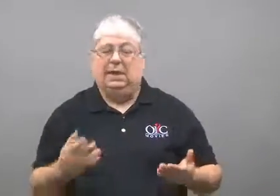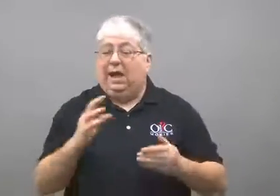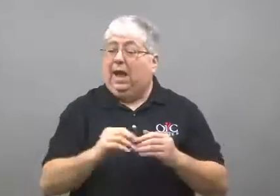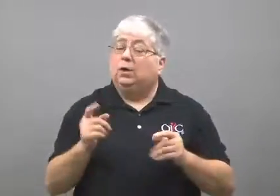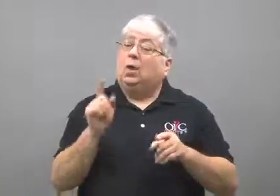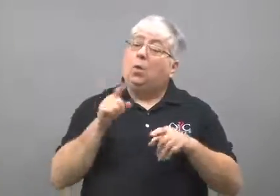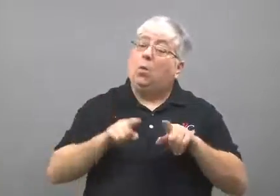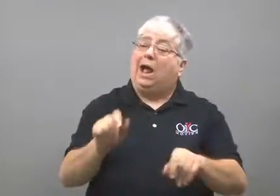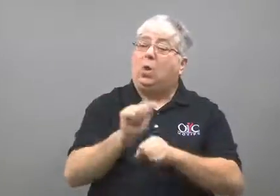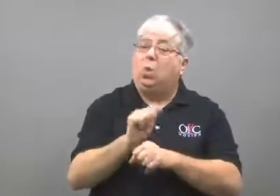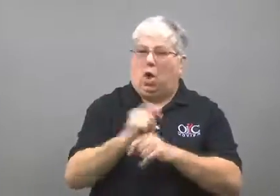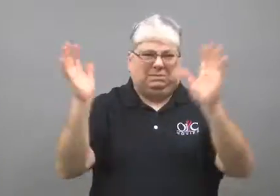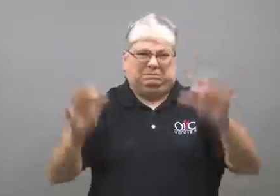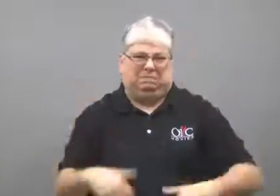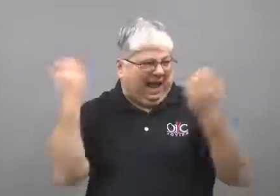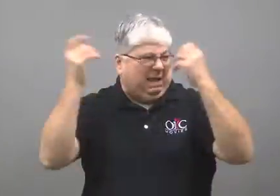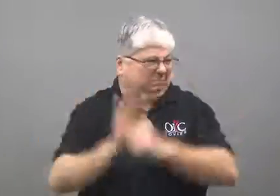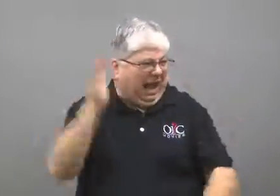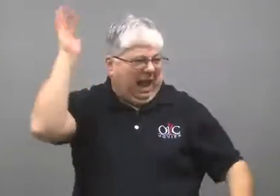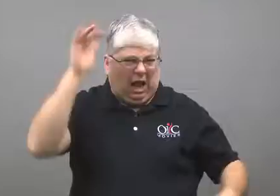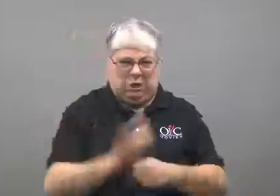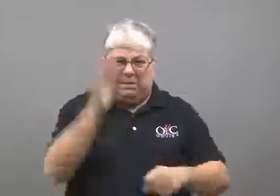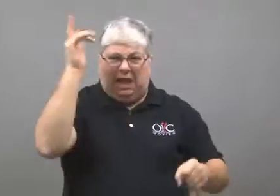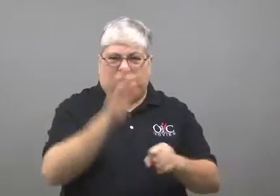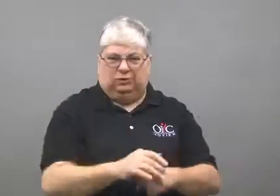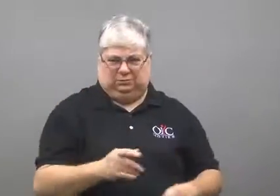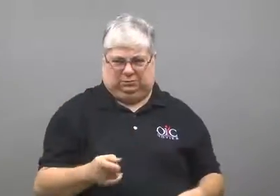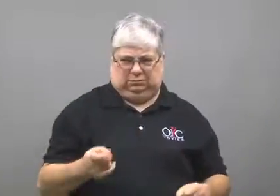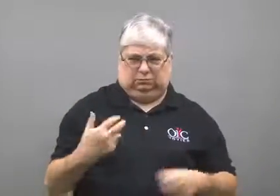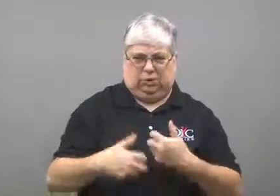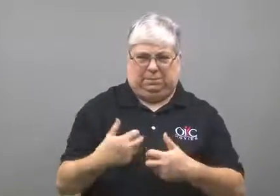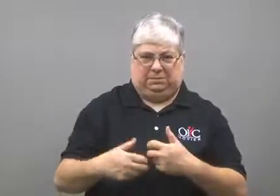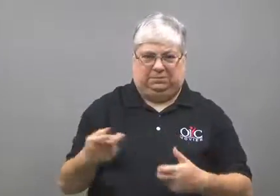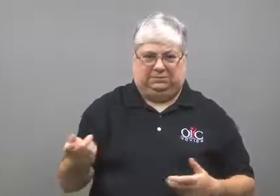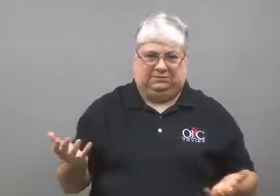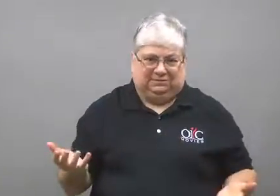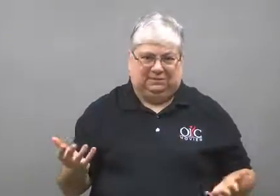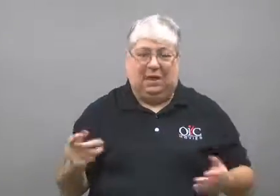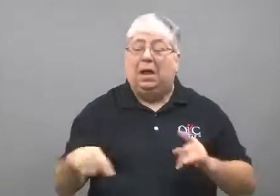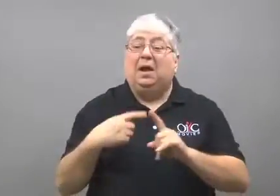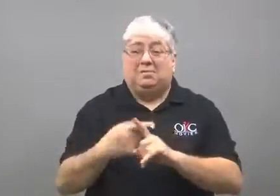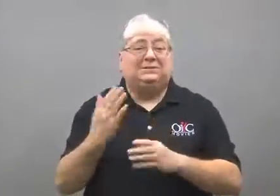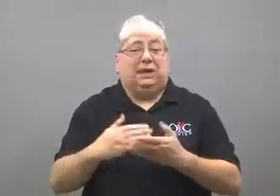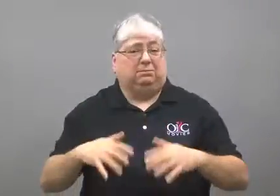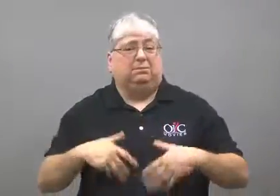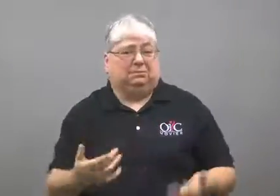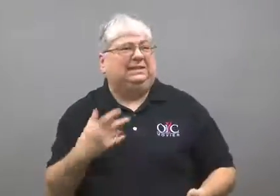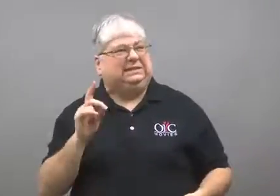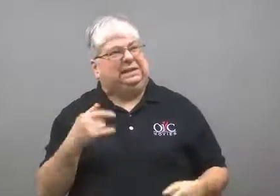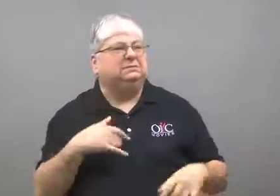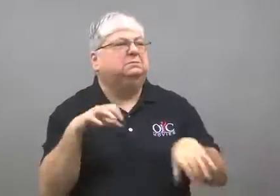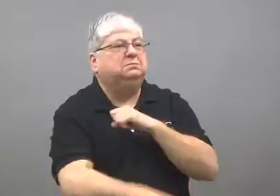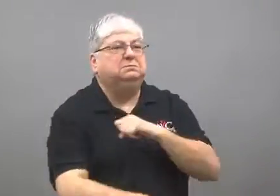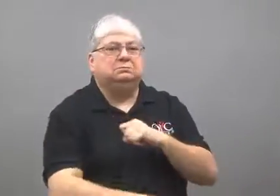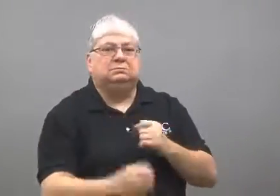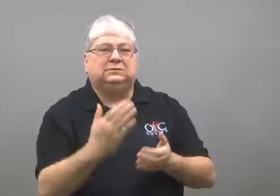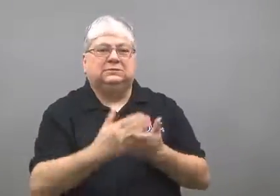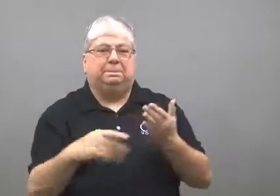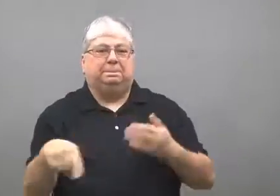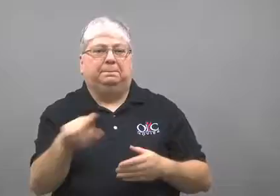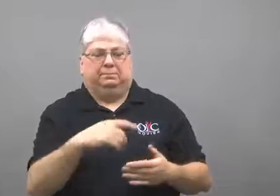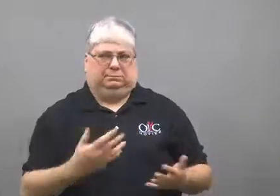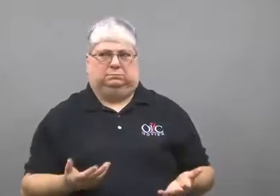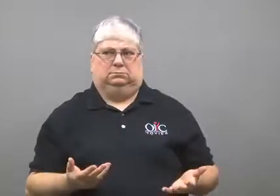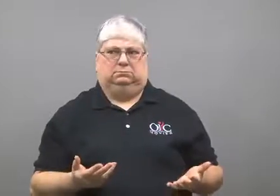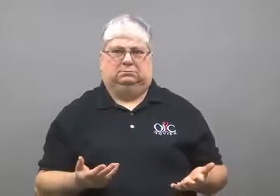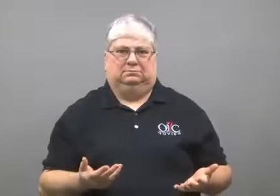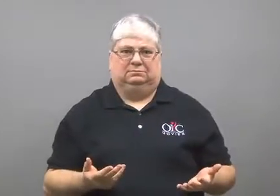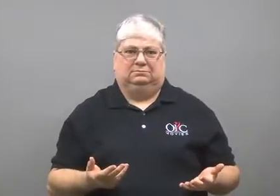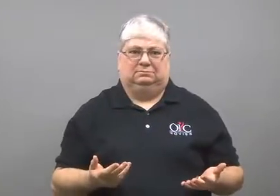They also had anger management issues in the workplace. Some admitted to sexual assault.